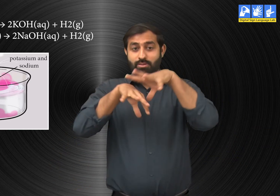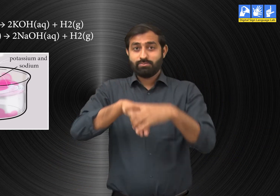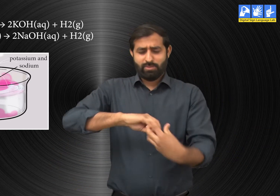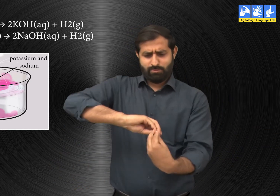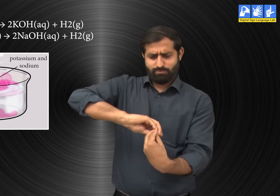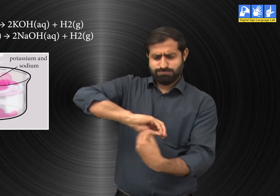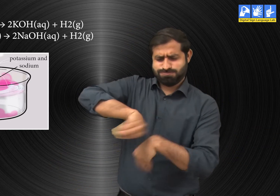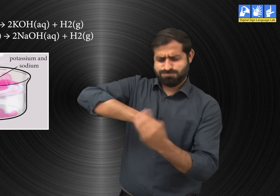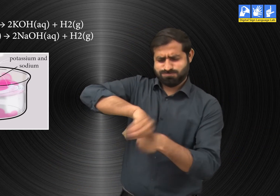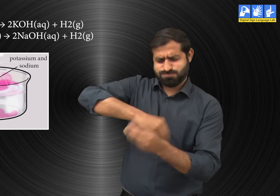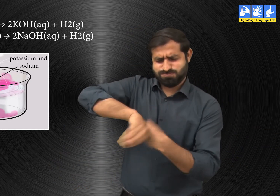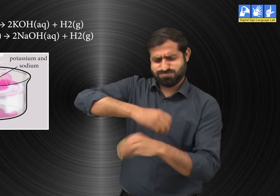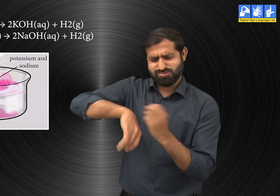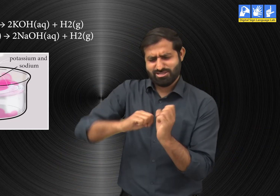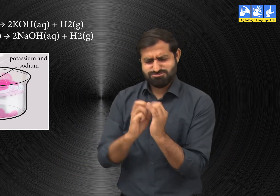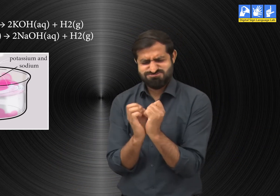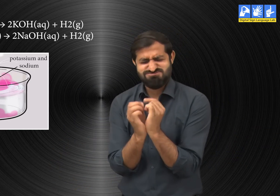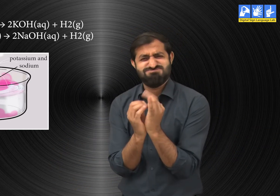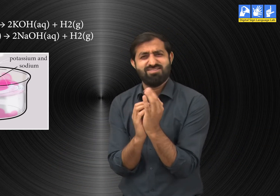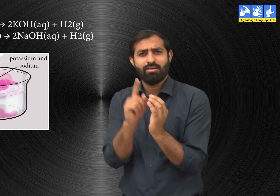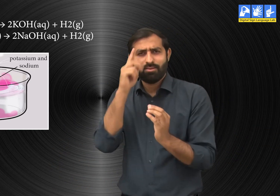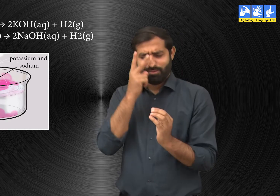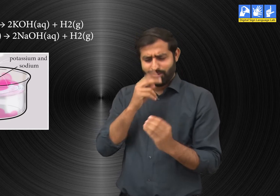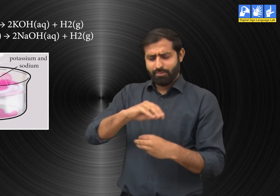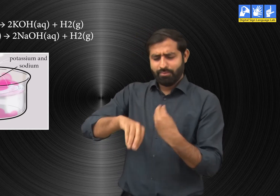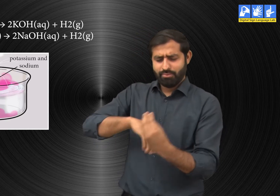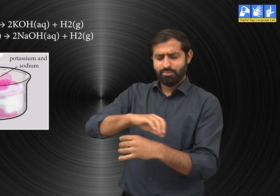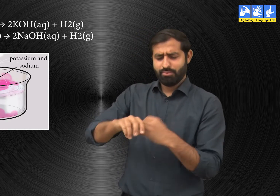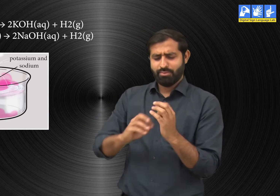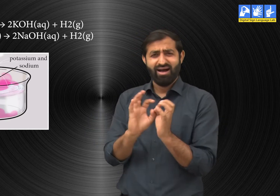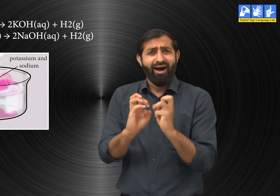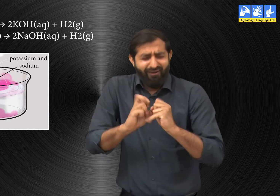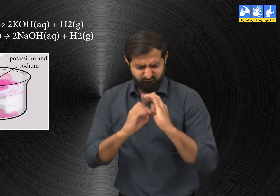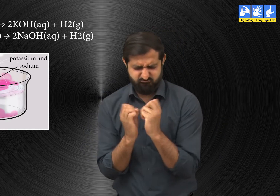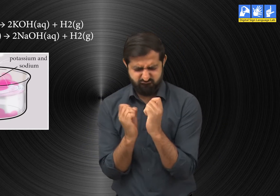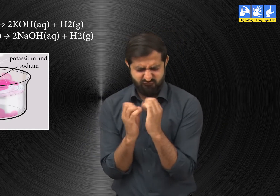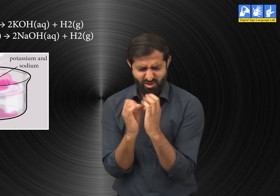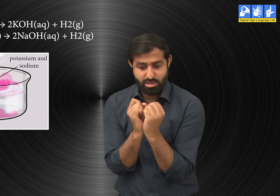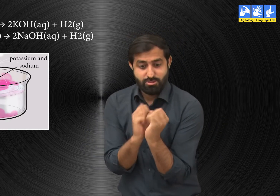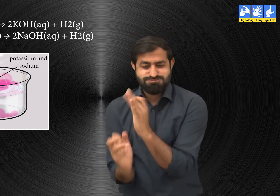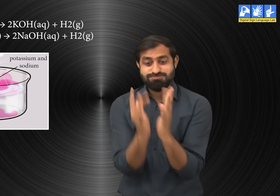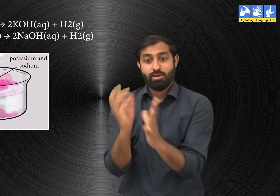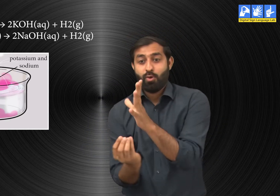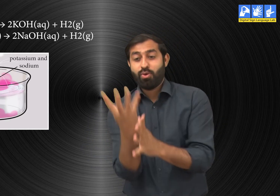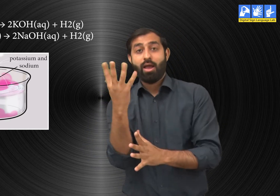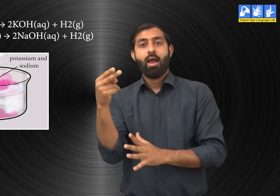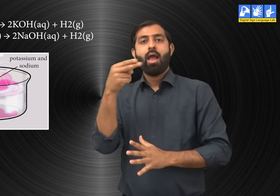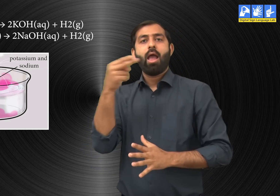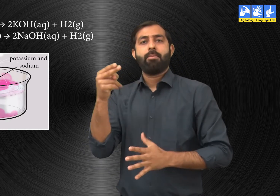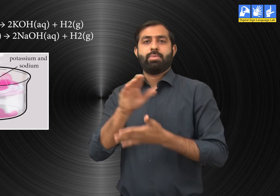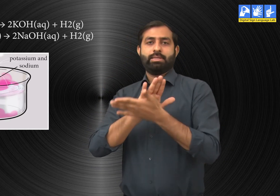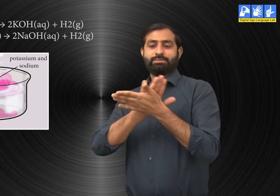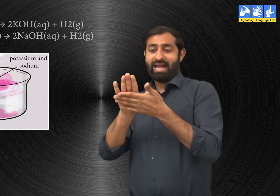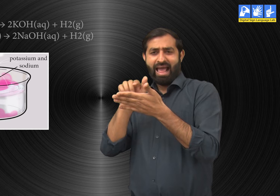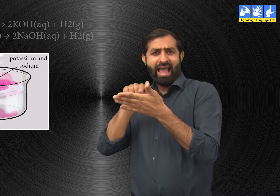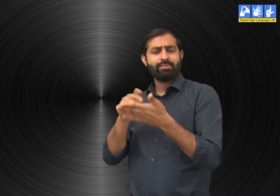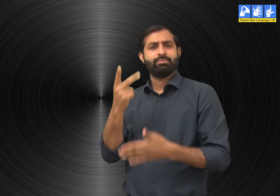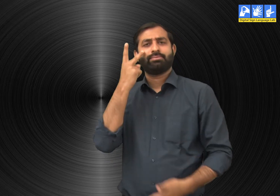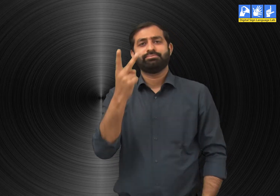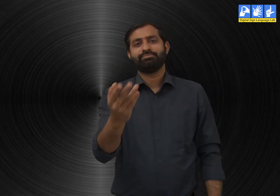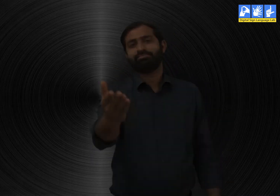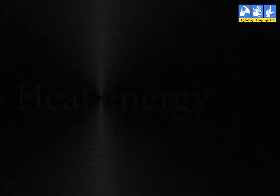react violently with cold water